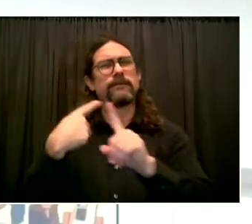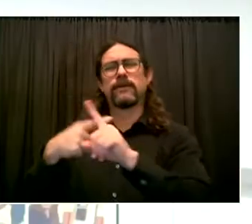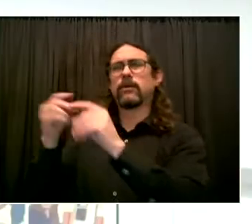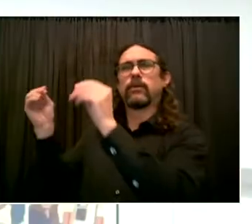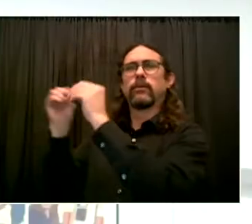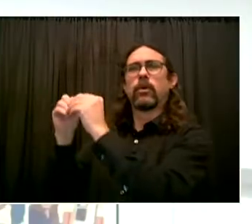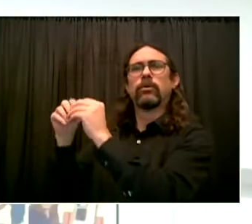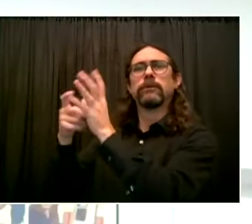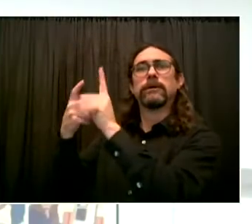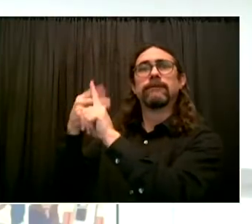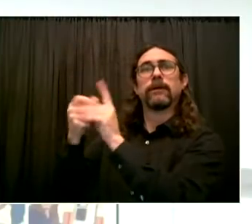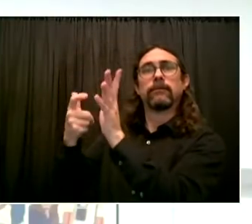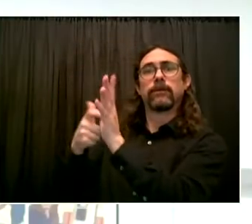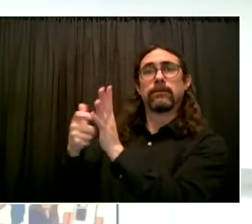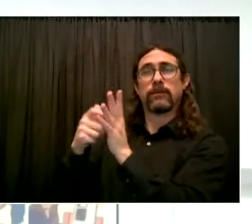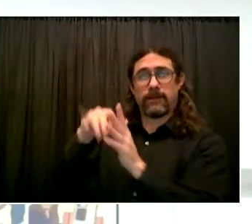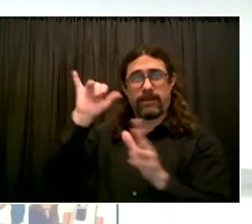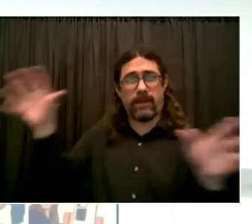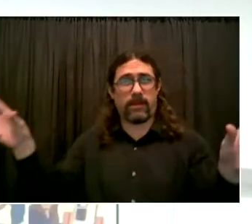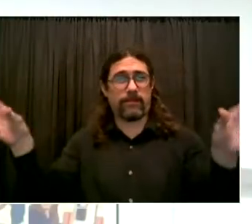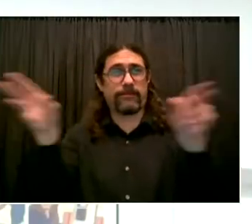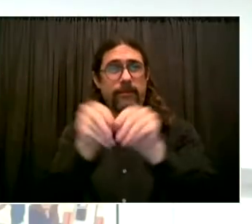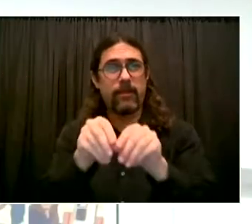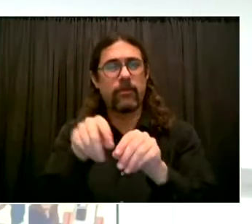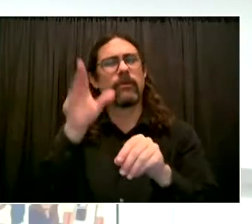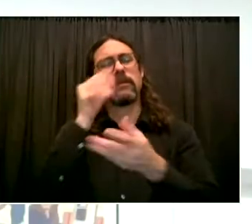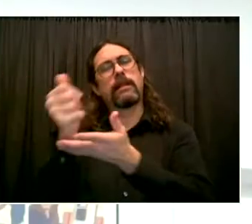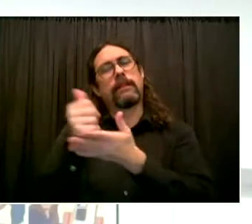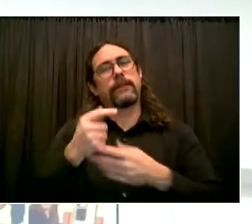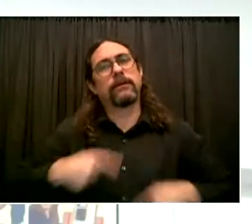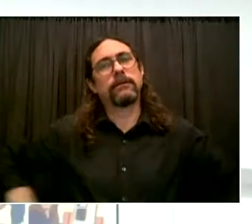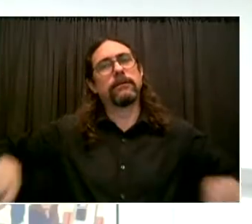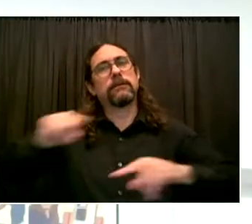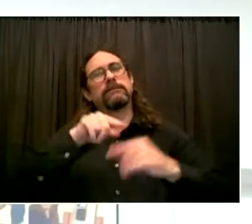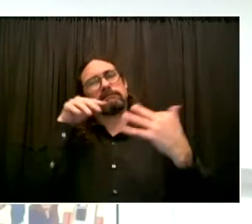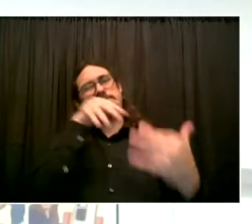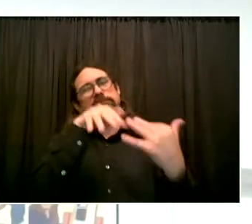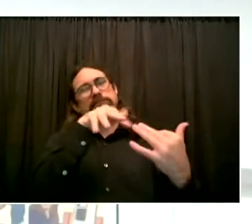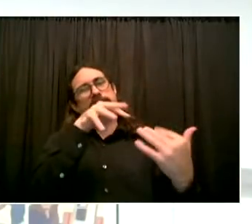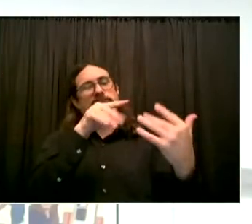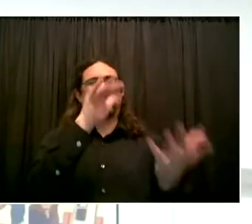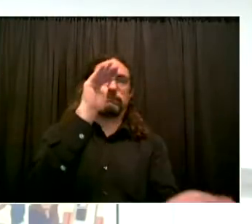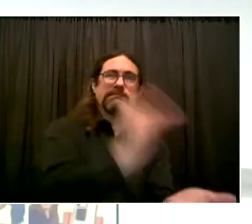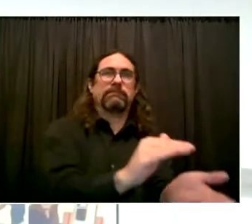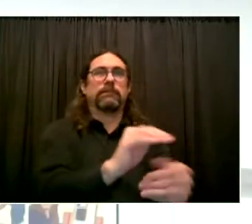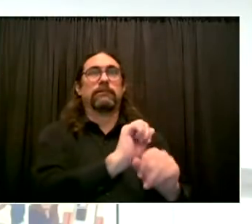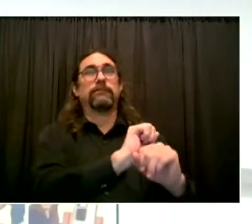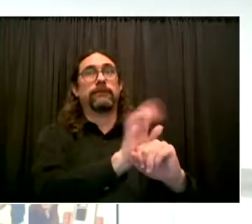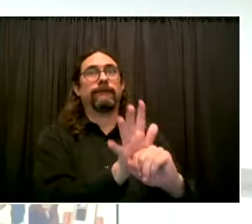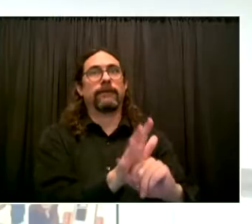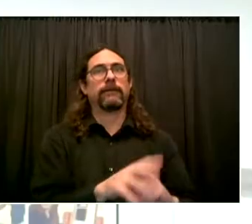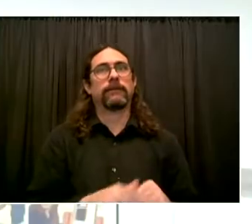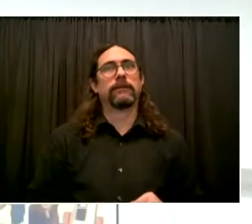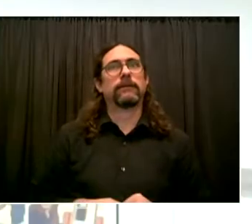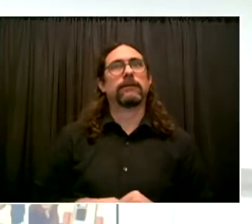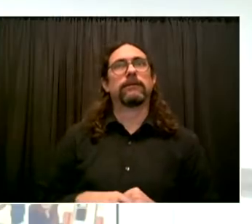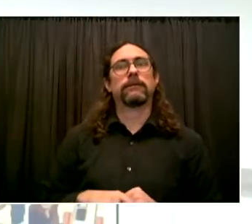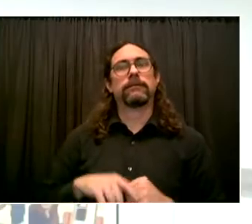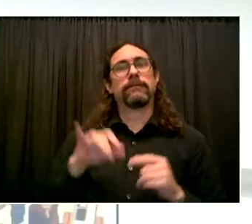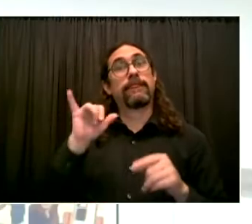KEY 2 NYC AND EXPANDING VACCINE REQUIREMENT TO HIGH RISK EXTRACURRICULAR ACTIVITIES TO THAT SAME AGE RANGE WILL HELP FURTHER. THESE ARE PROVEN TOOLS IN OUR FIGHT AGAINST